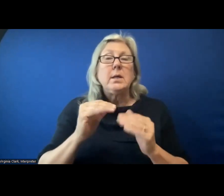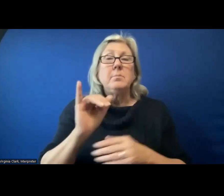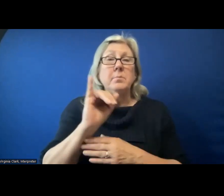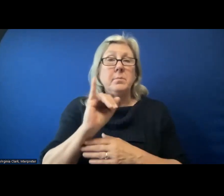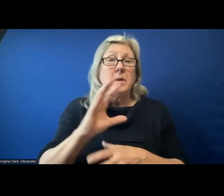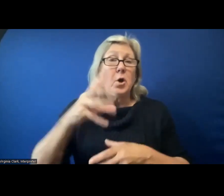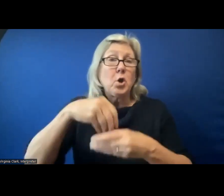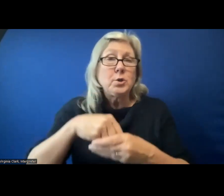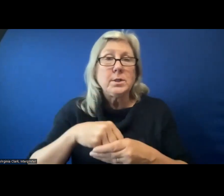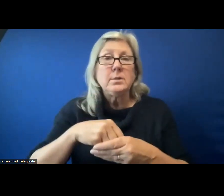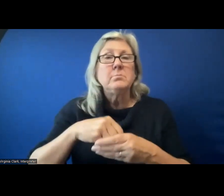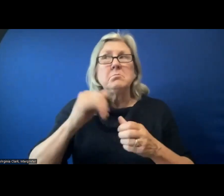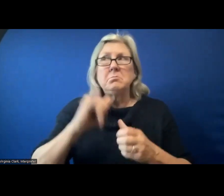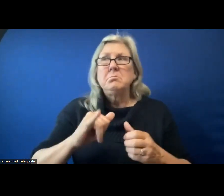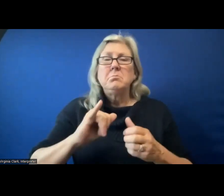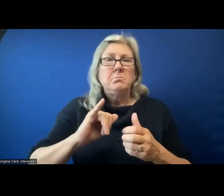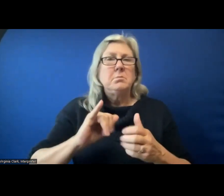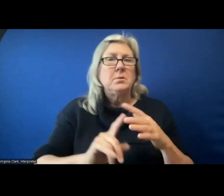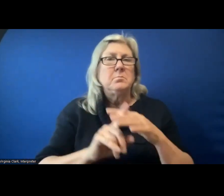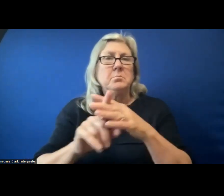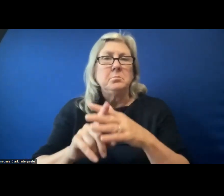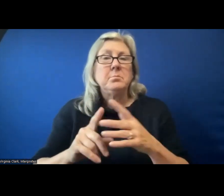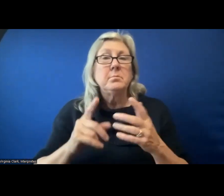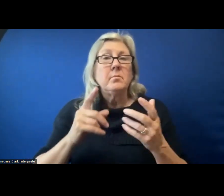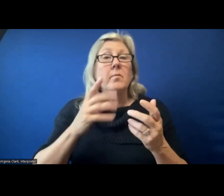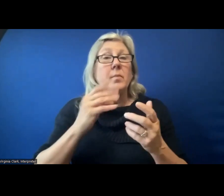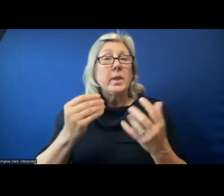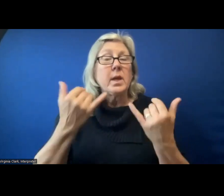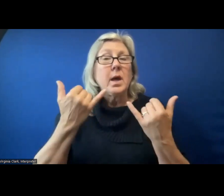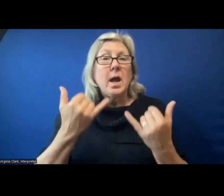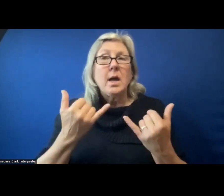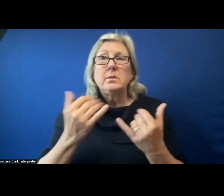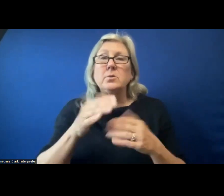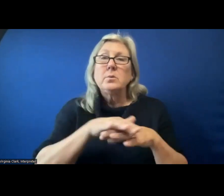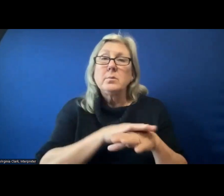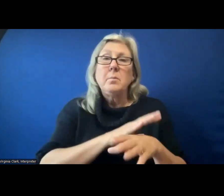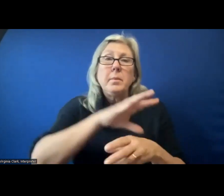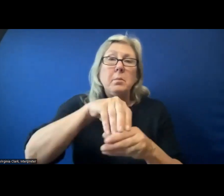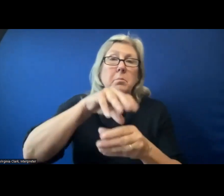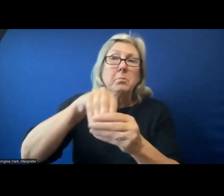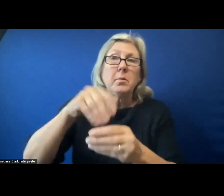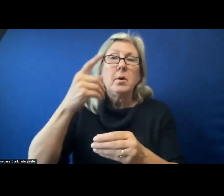definitional groups and is gradually being incorporated into government agencies, the